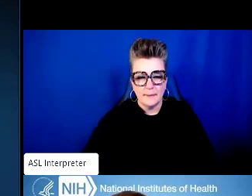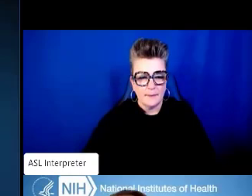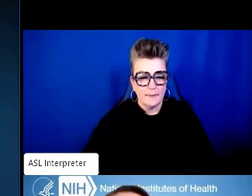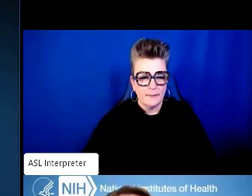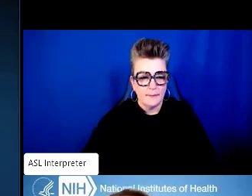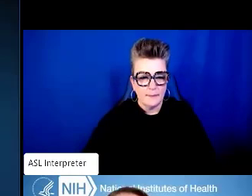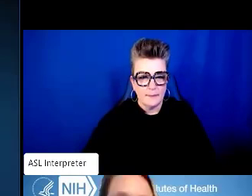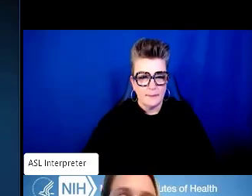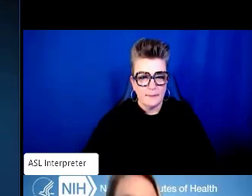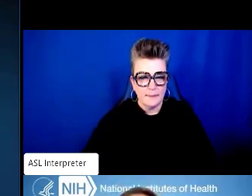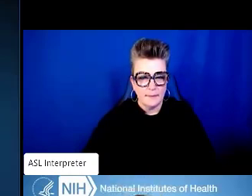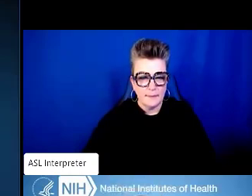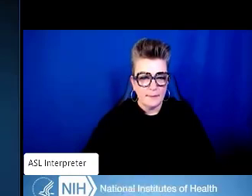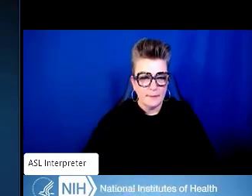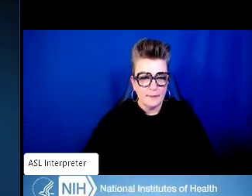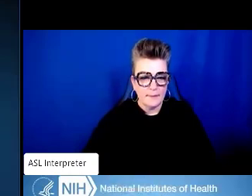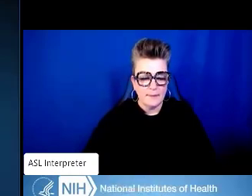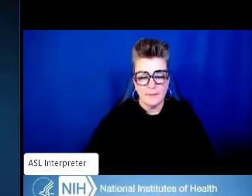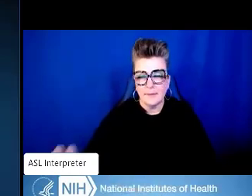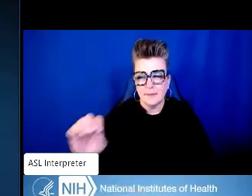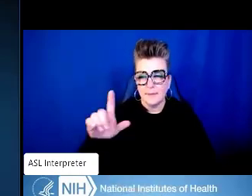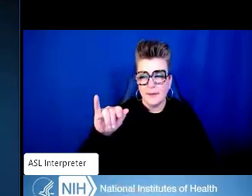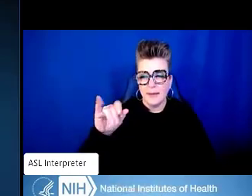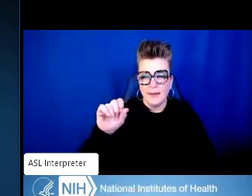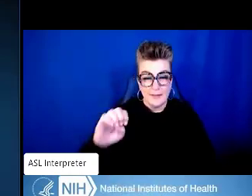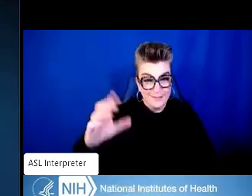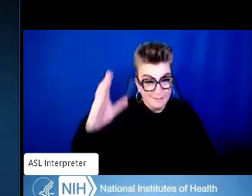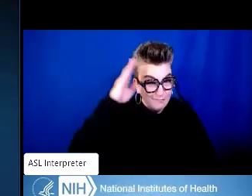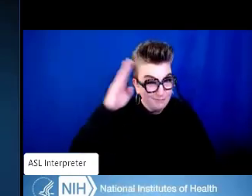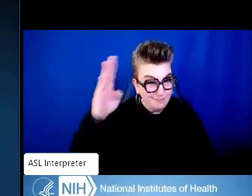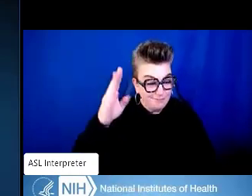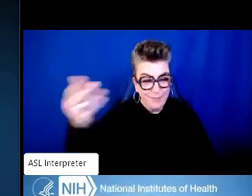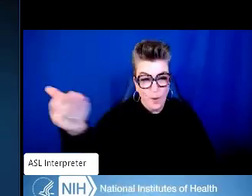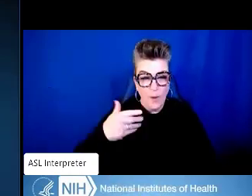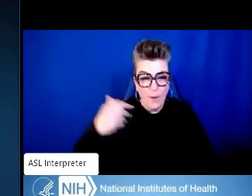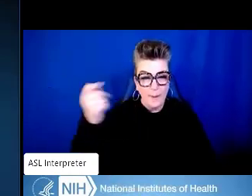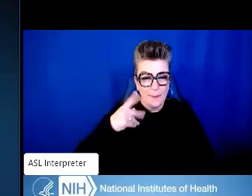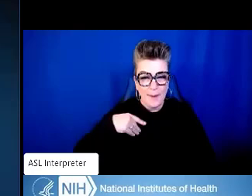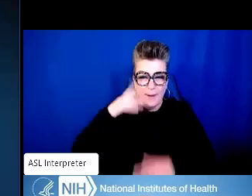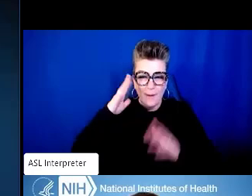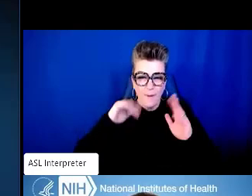Hello, welcome back. I hope you enjoyed that segment